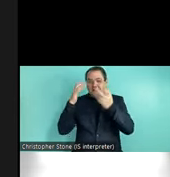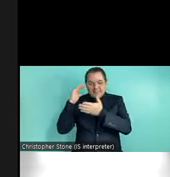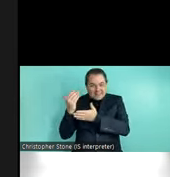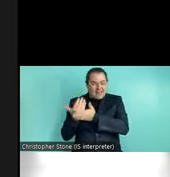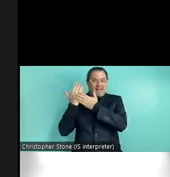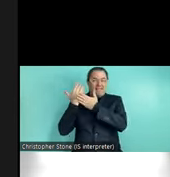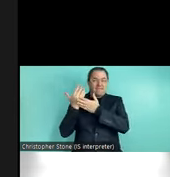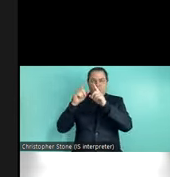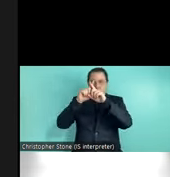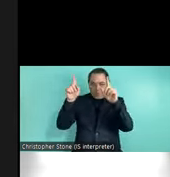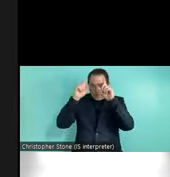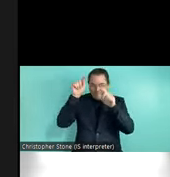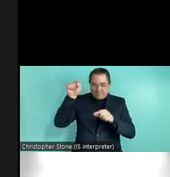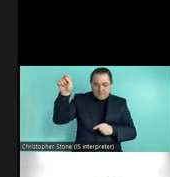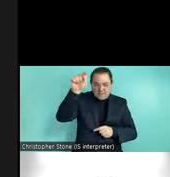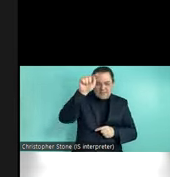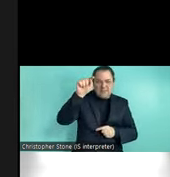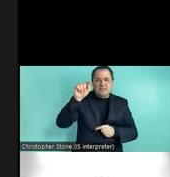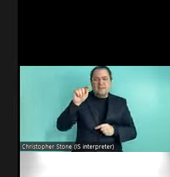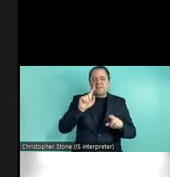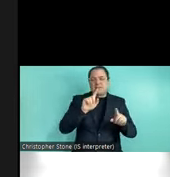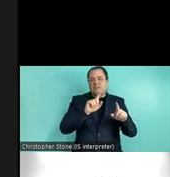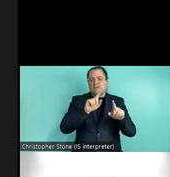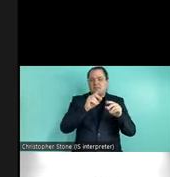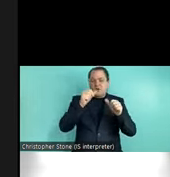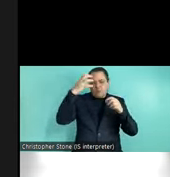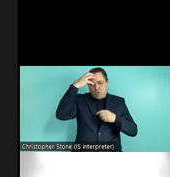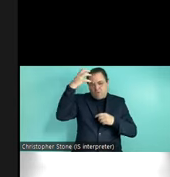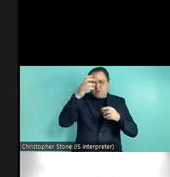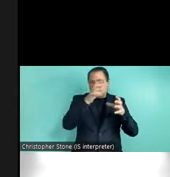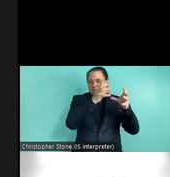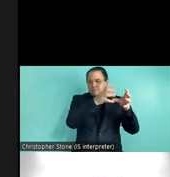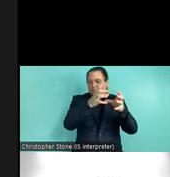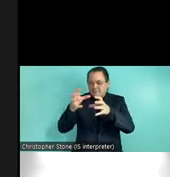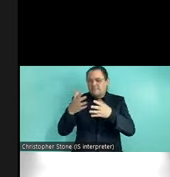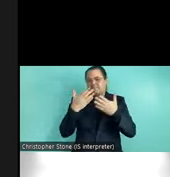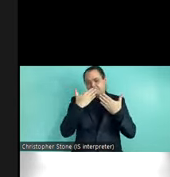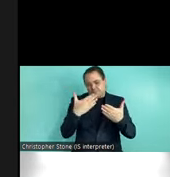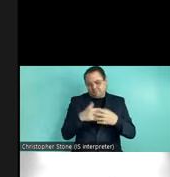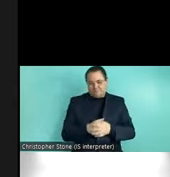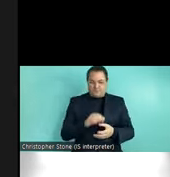institutions and some of the states at social media that are so this is the Unity back story